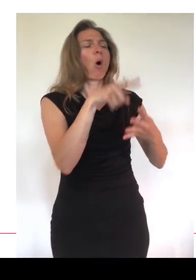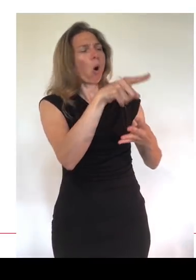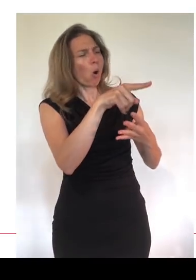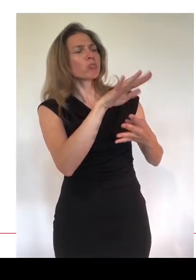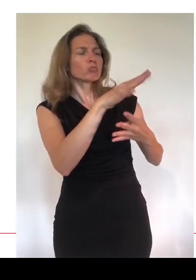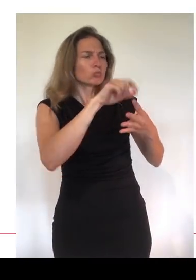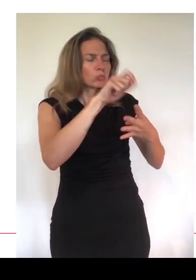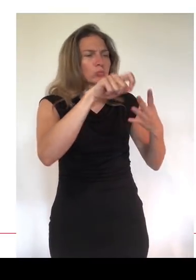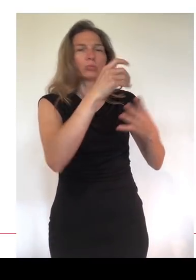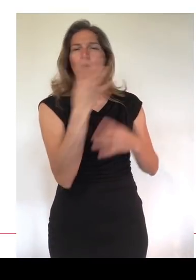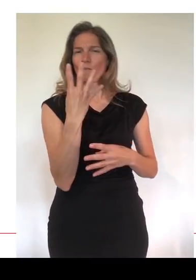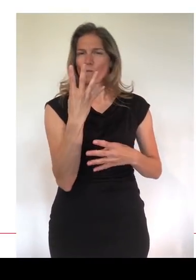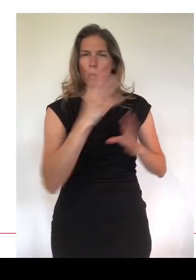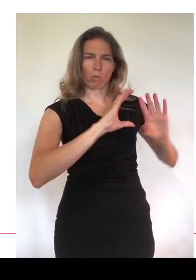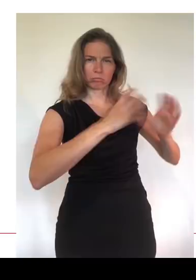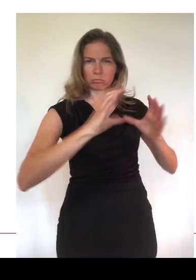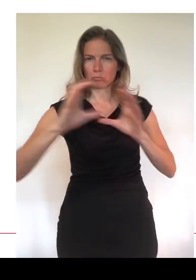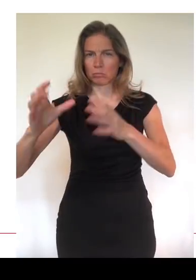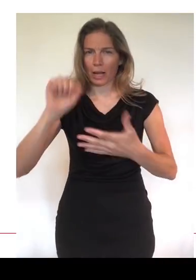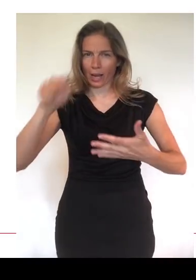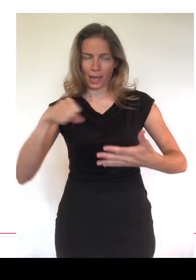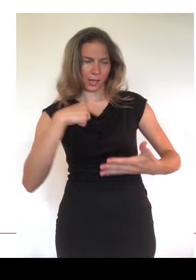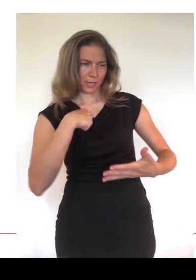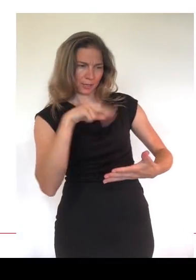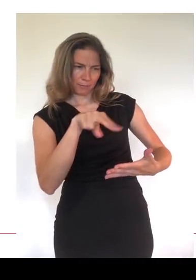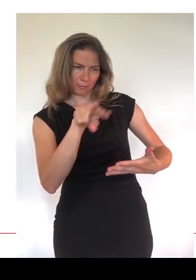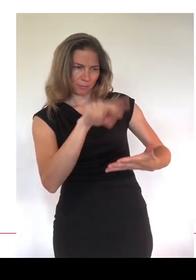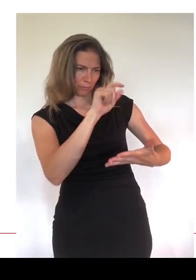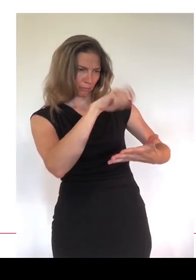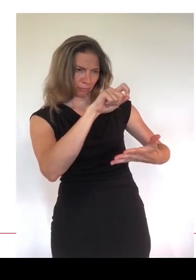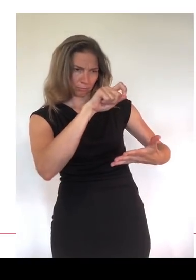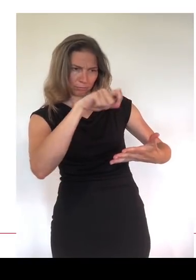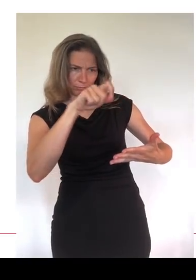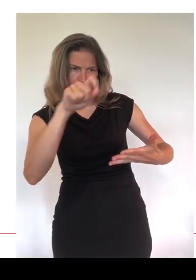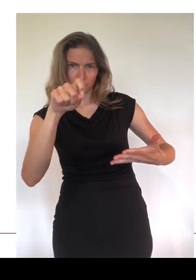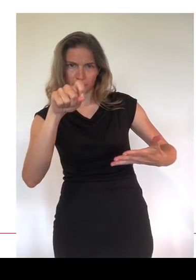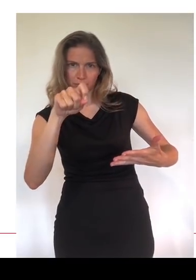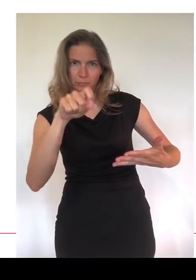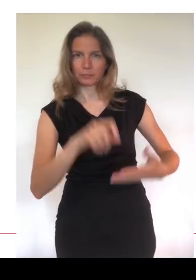not seen so there's four categories for that